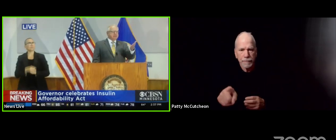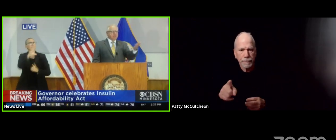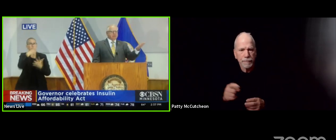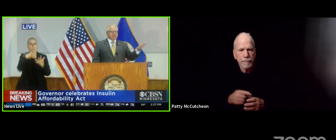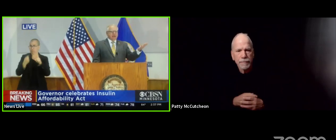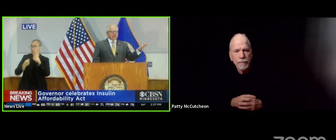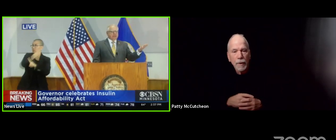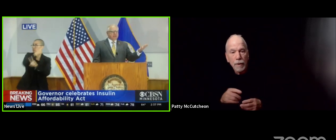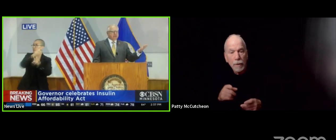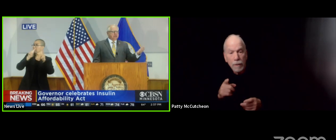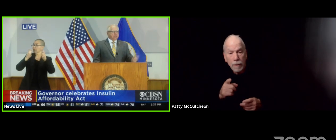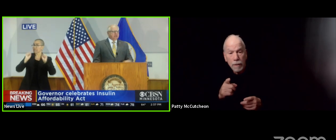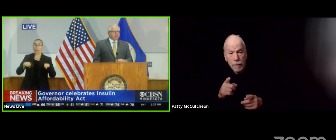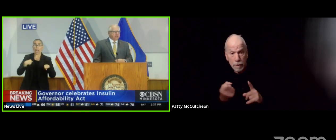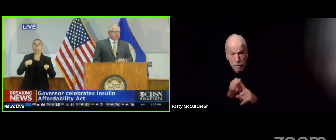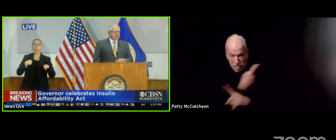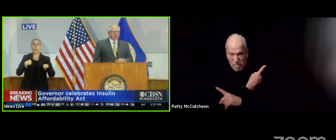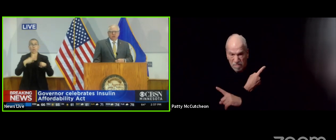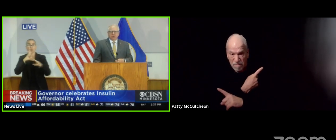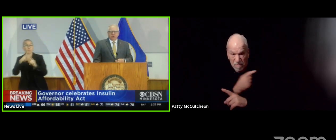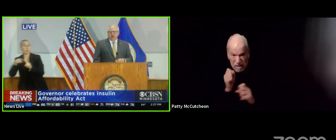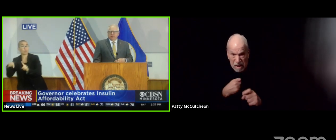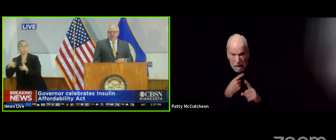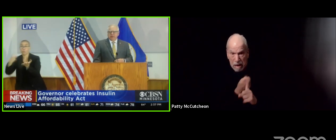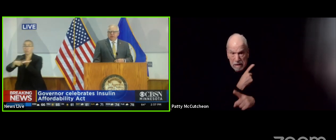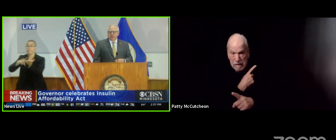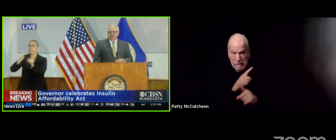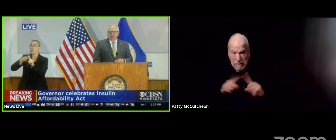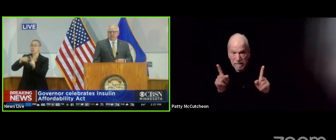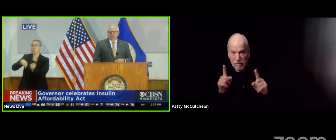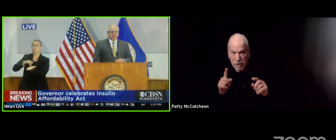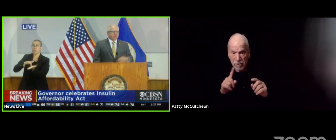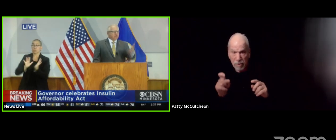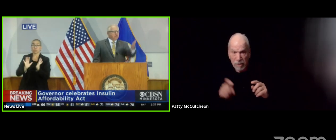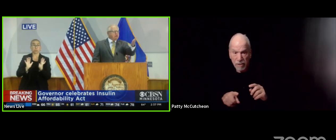I WOULD BE GLAD TO GO OFF TOPIC. SURE.